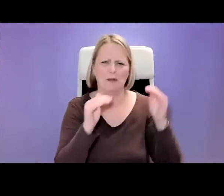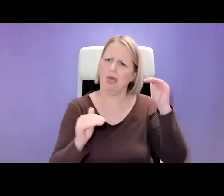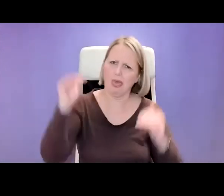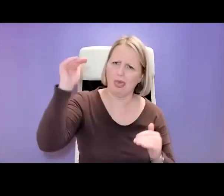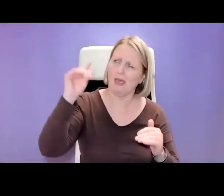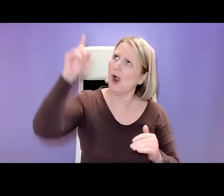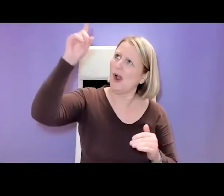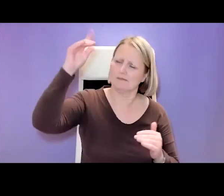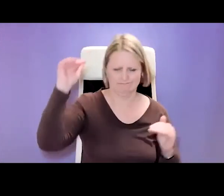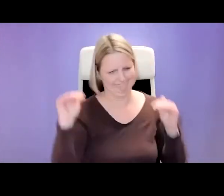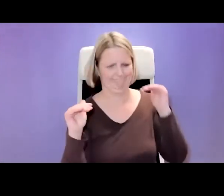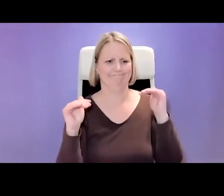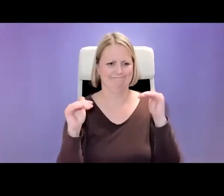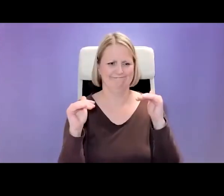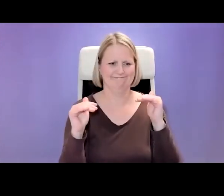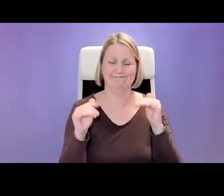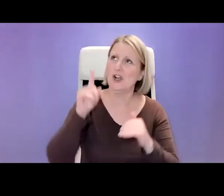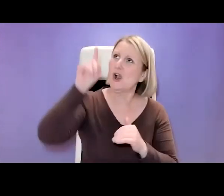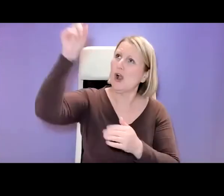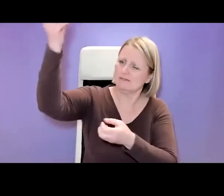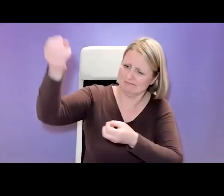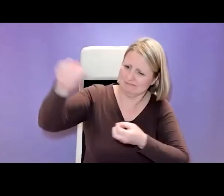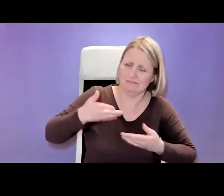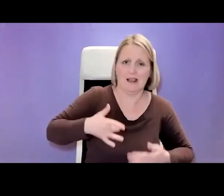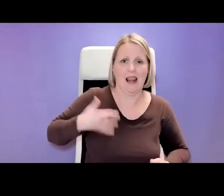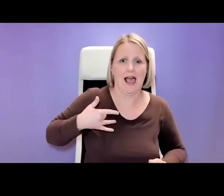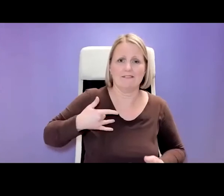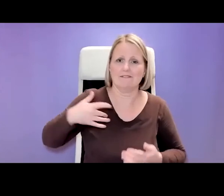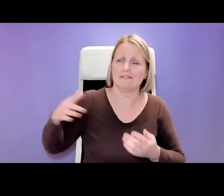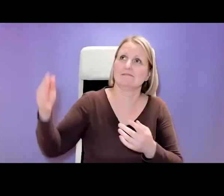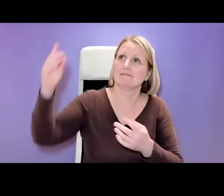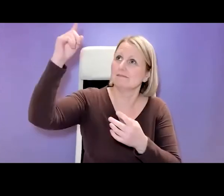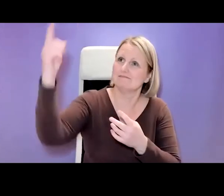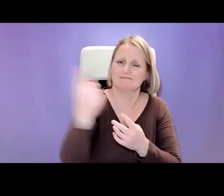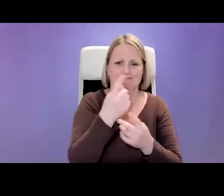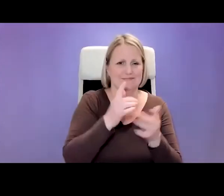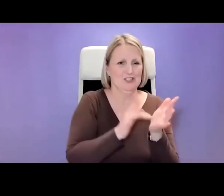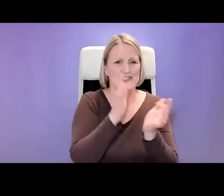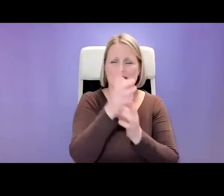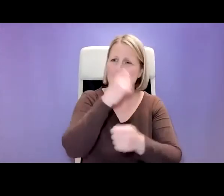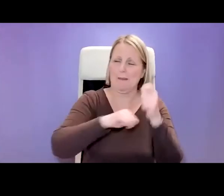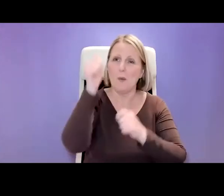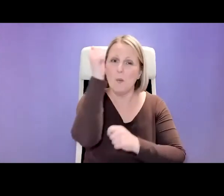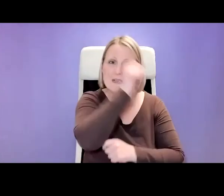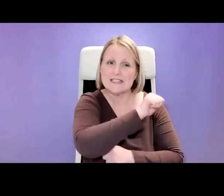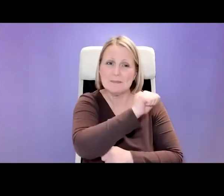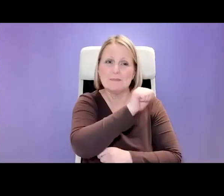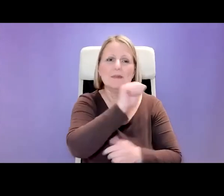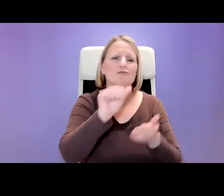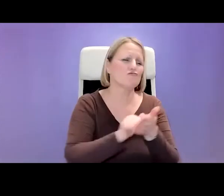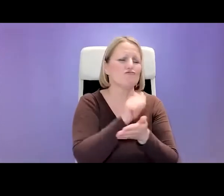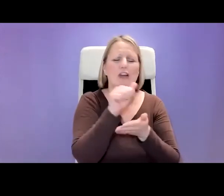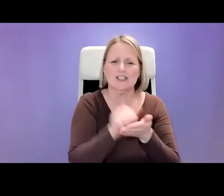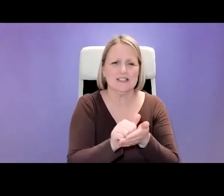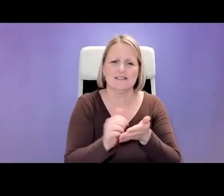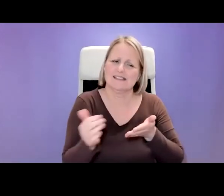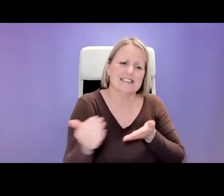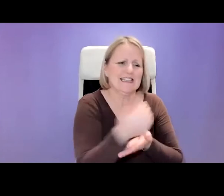He is the source of your life in Christ Jesus who became for us, wisdom from God and righteousness and sanctification and redemption."